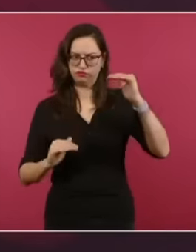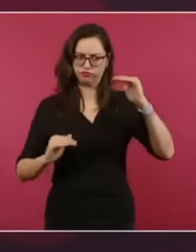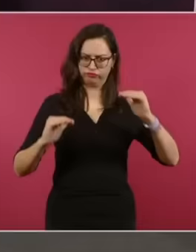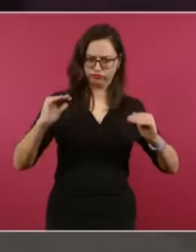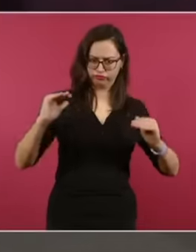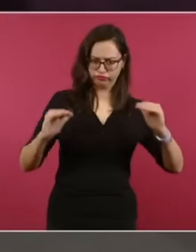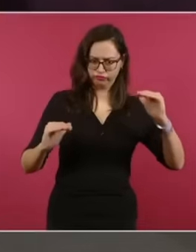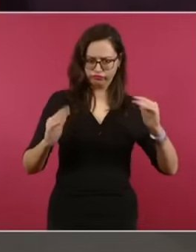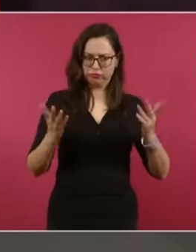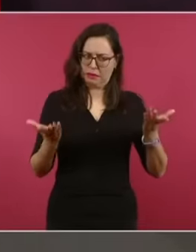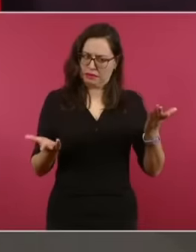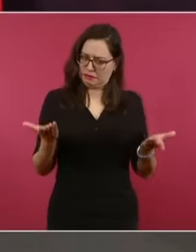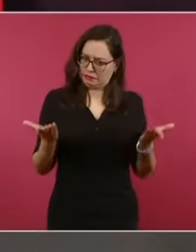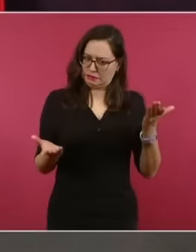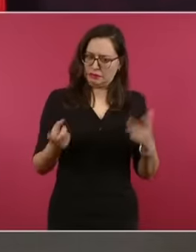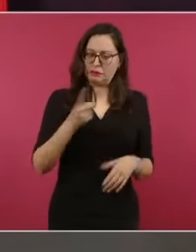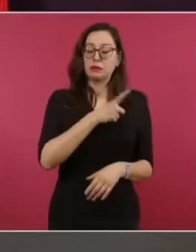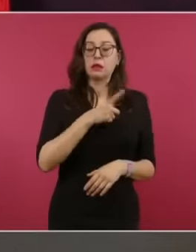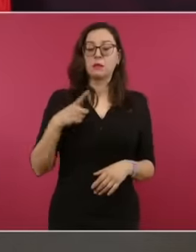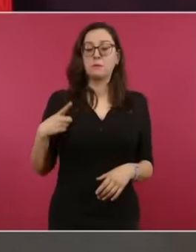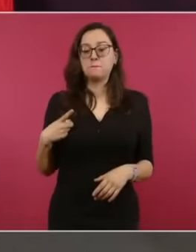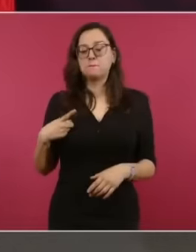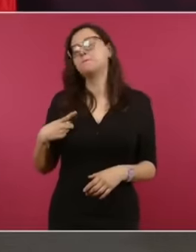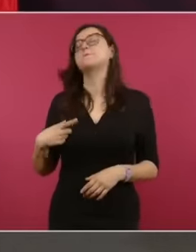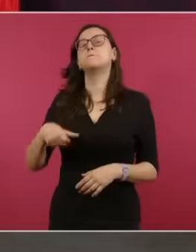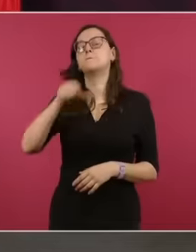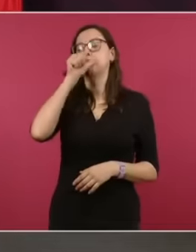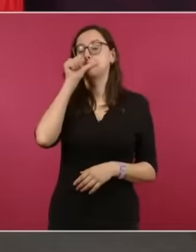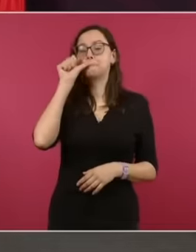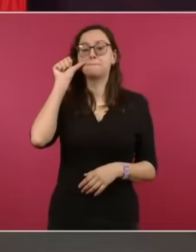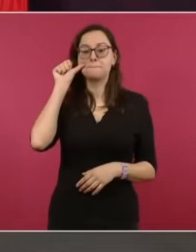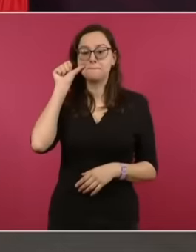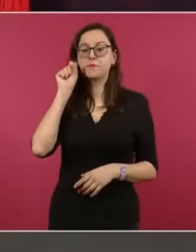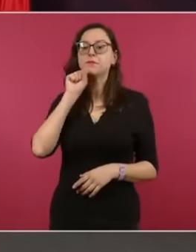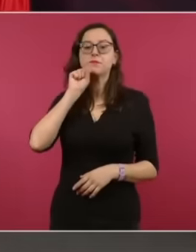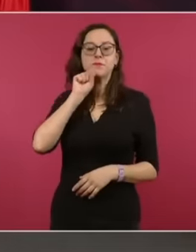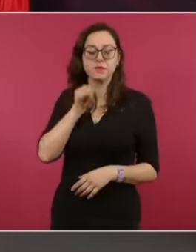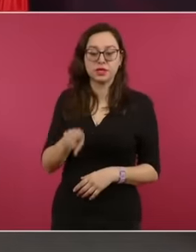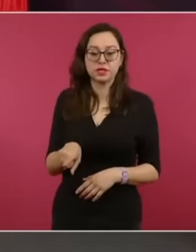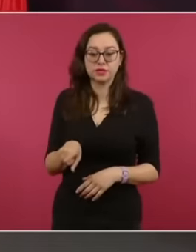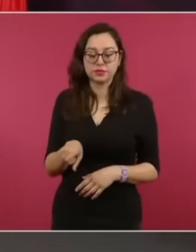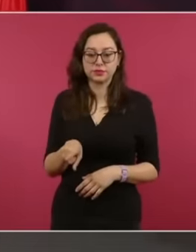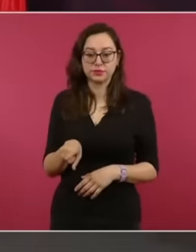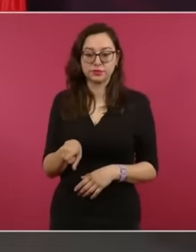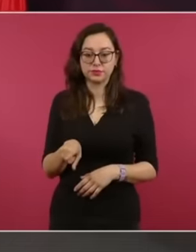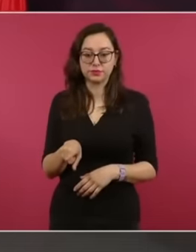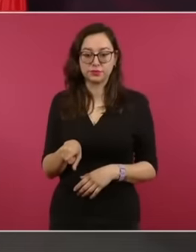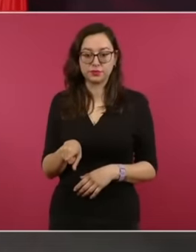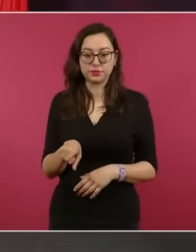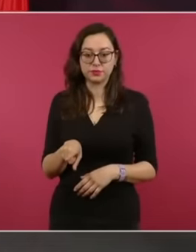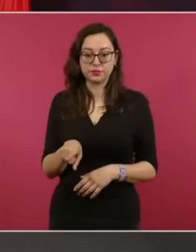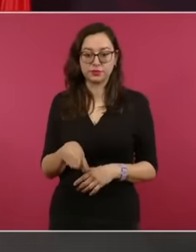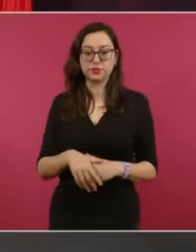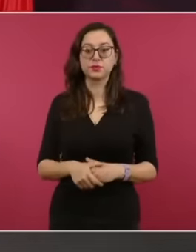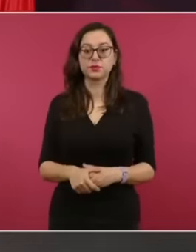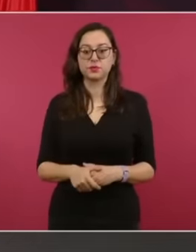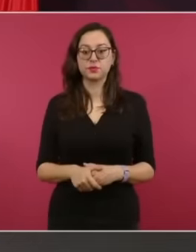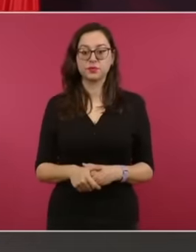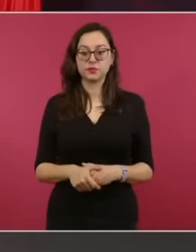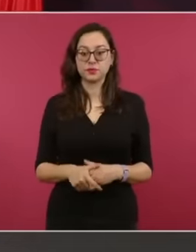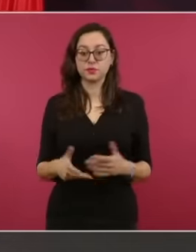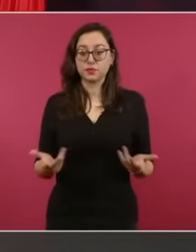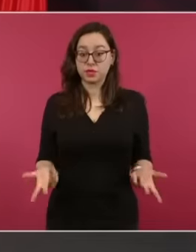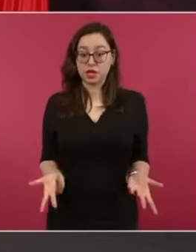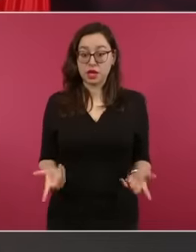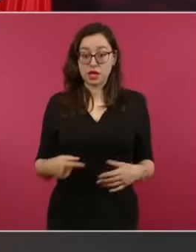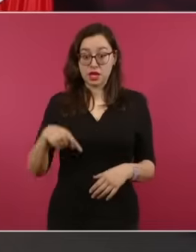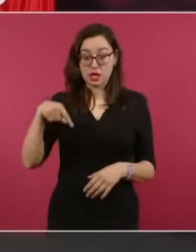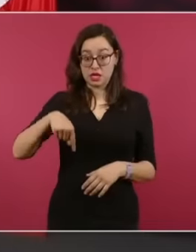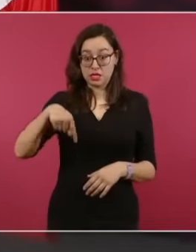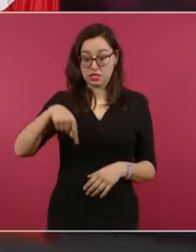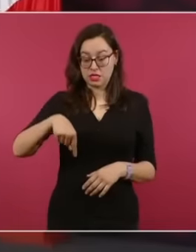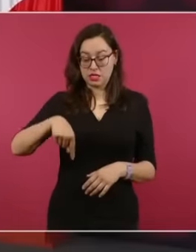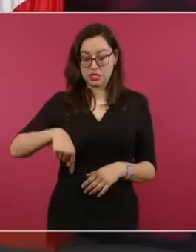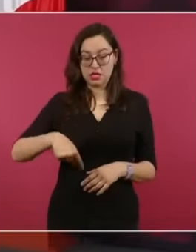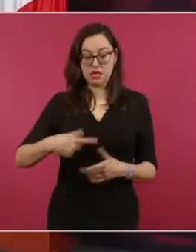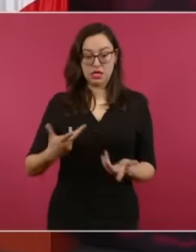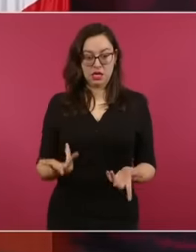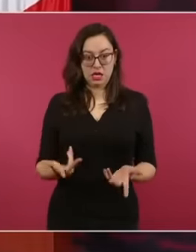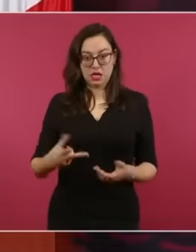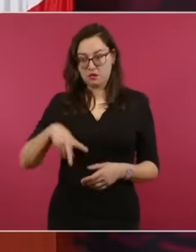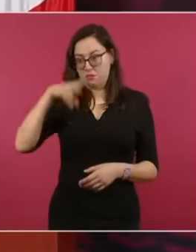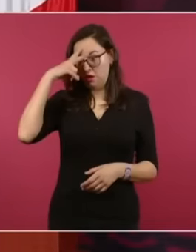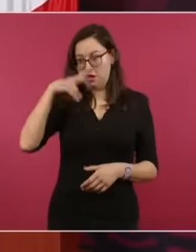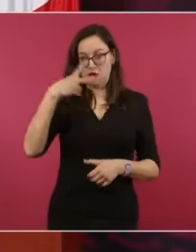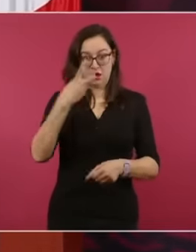Maybe when our republic triumphs, the second independence of Mexico is achieved